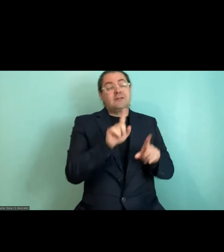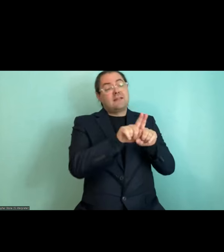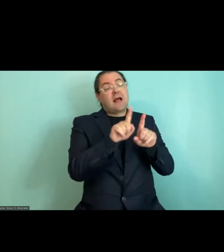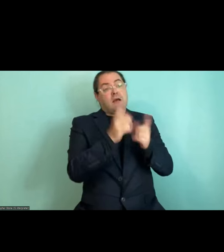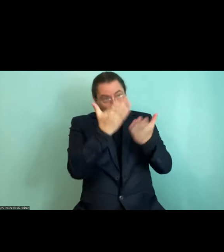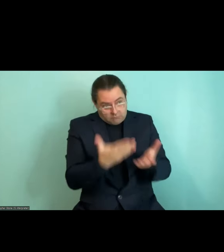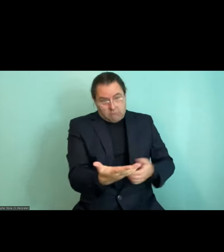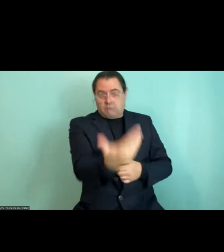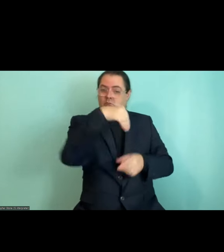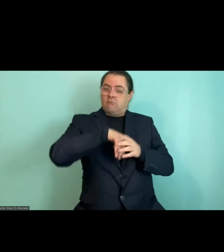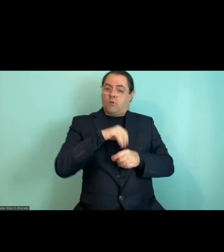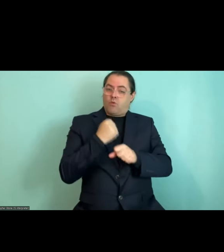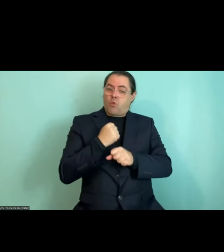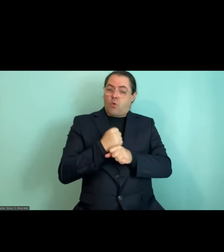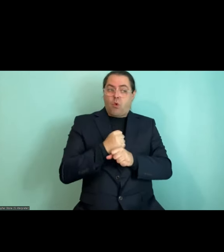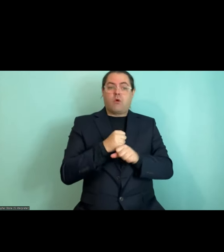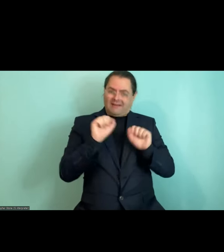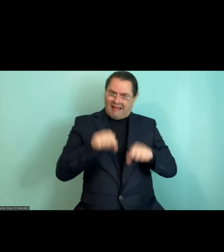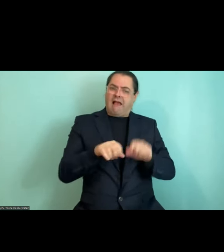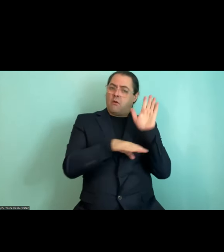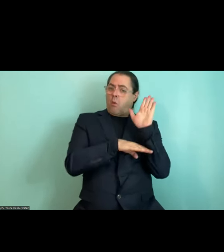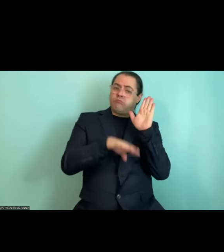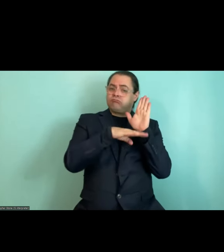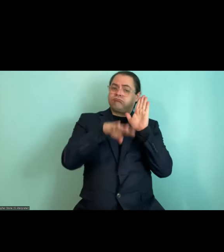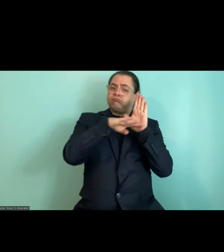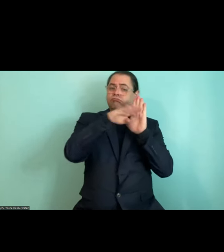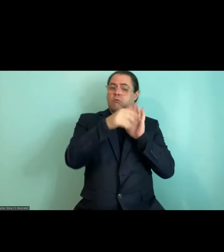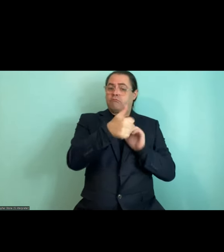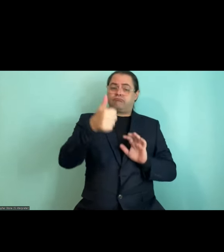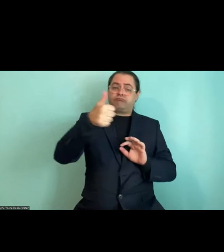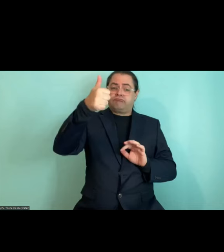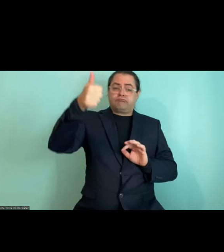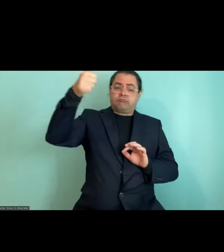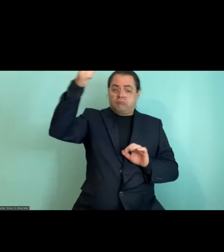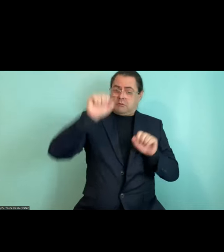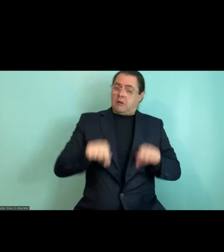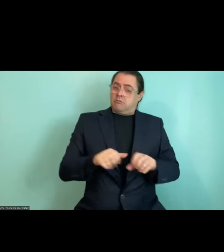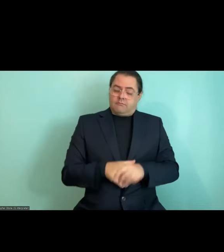calculus Well, Hello handicap. 10:05:17 If the title is your record I said